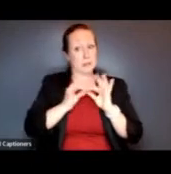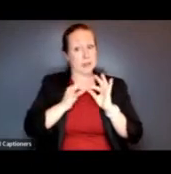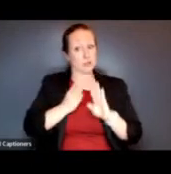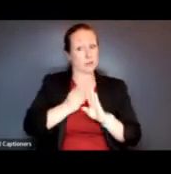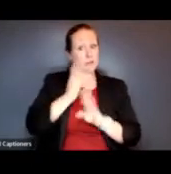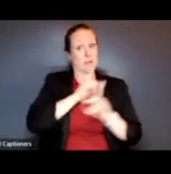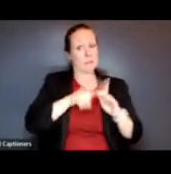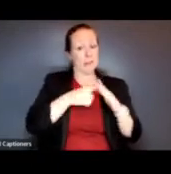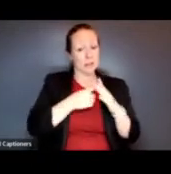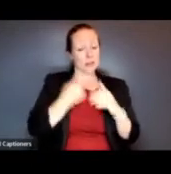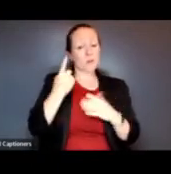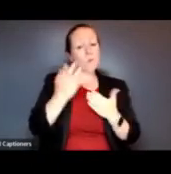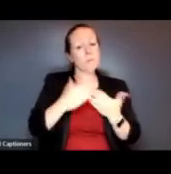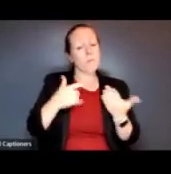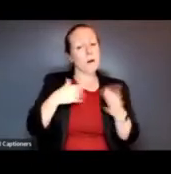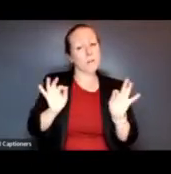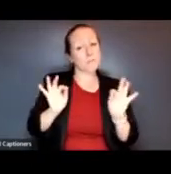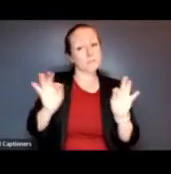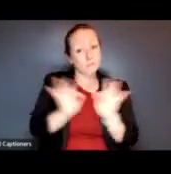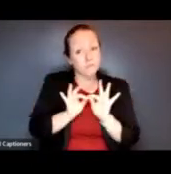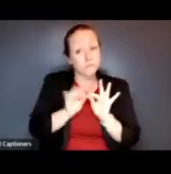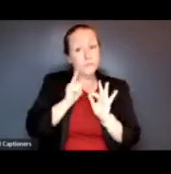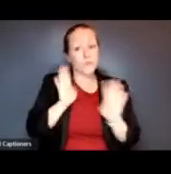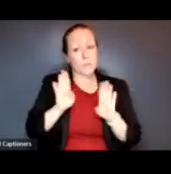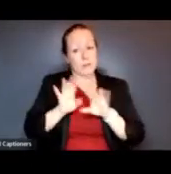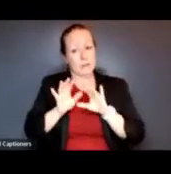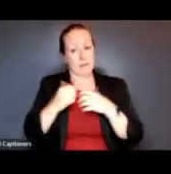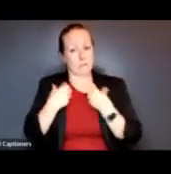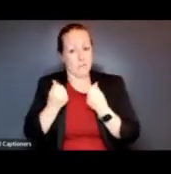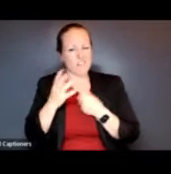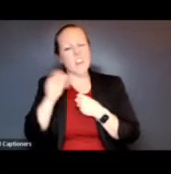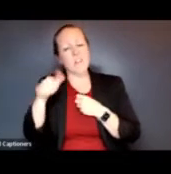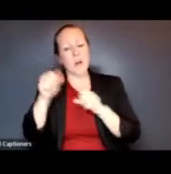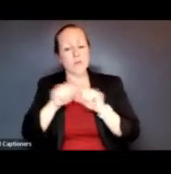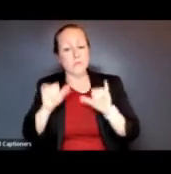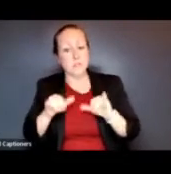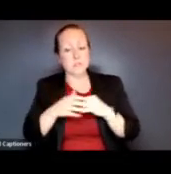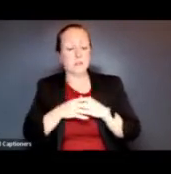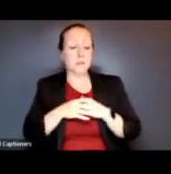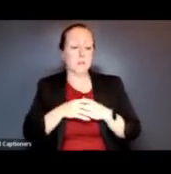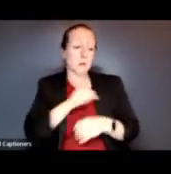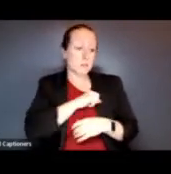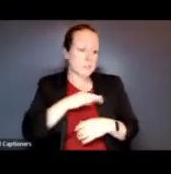health as with other systems, a staff person or provider in mental health may be working